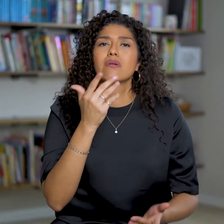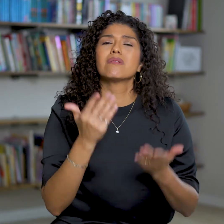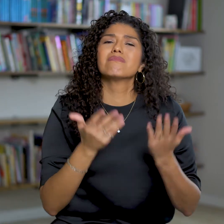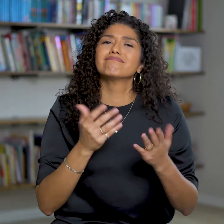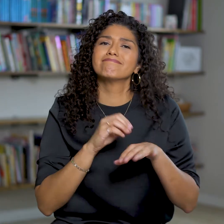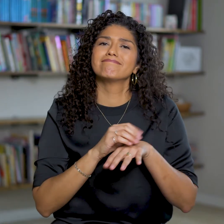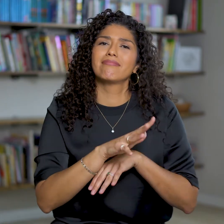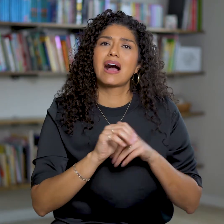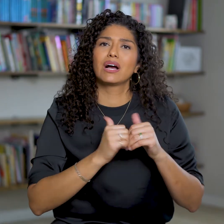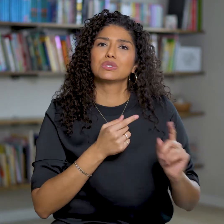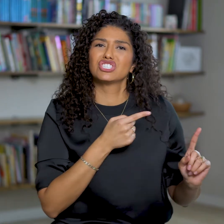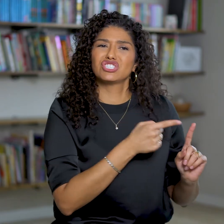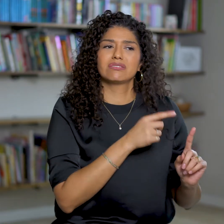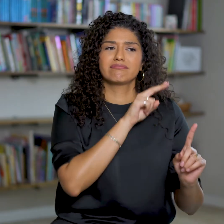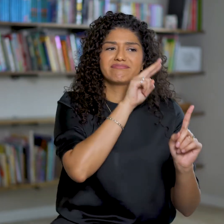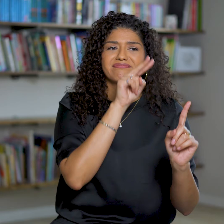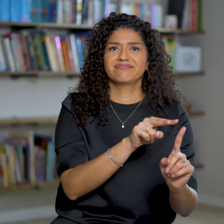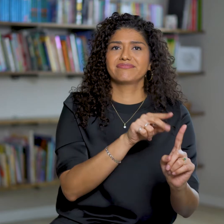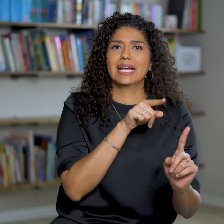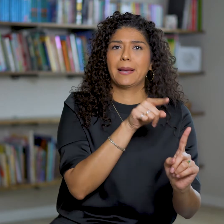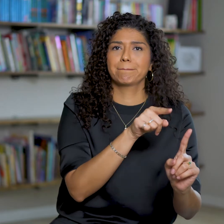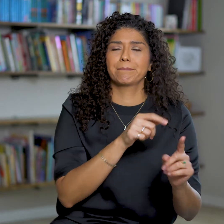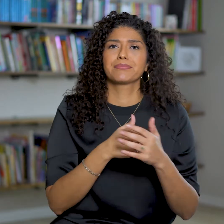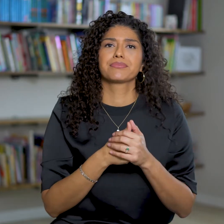may be affecting how she views David